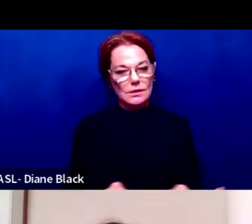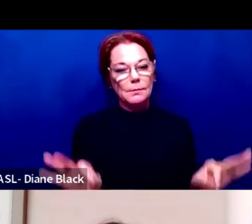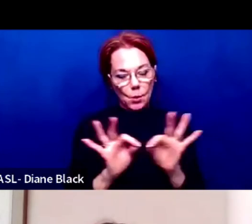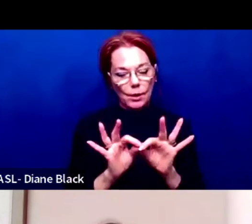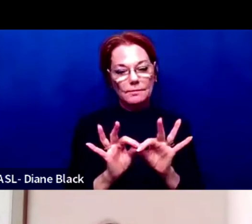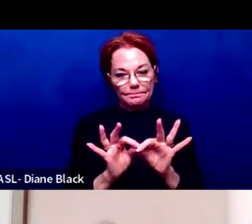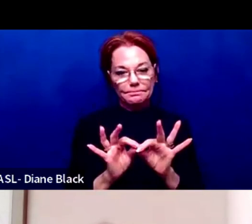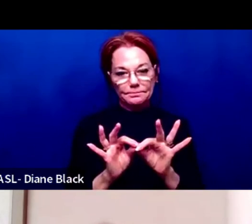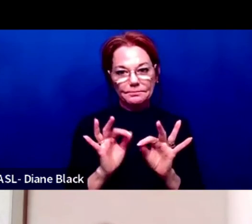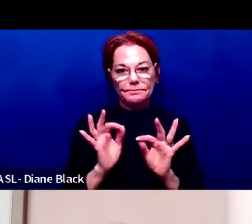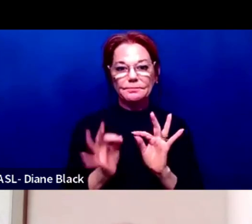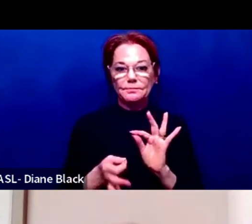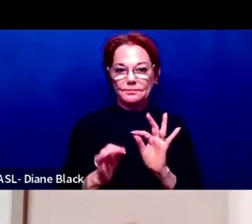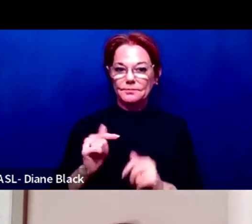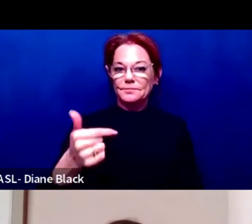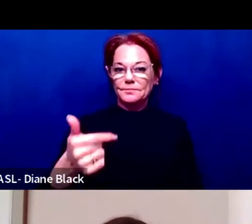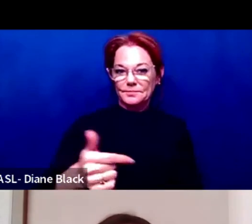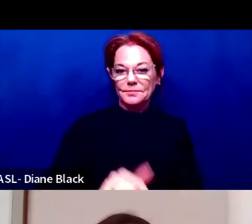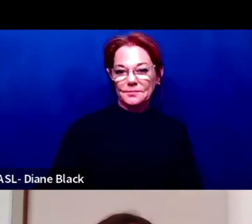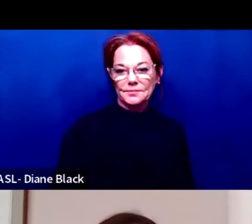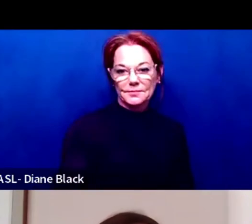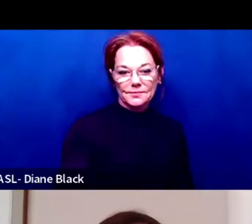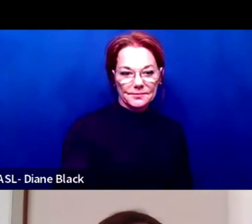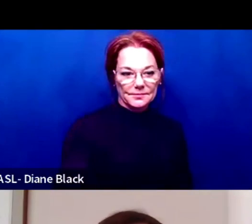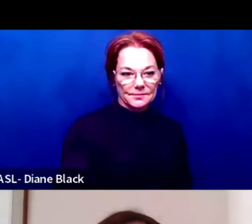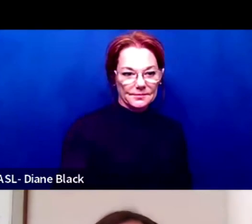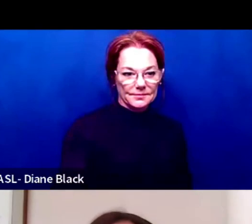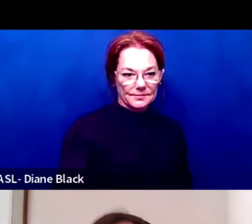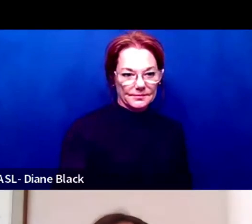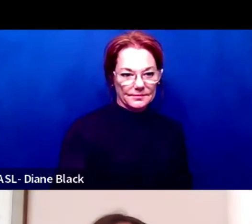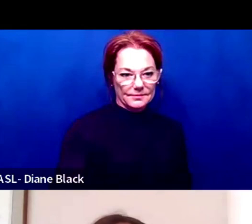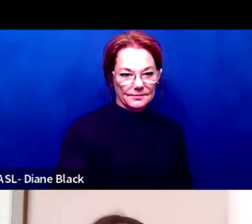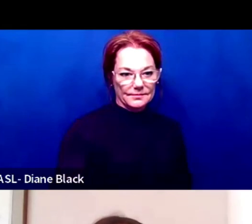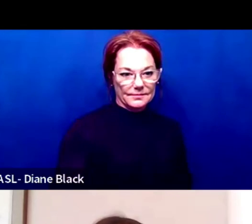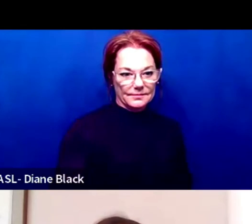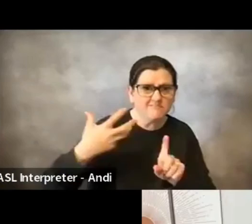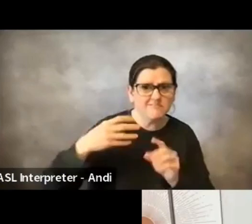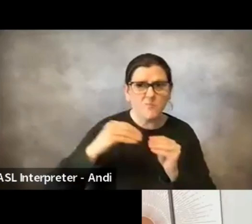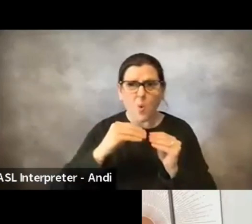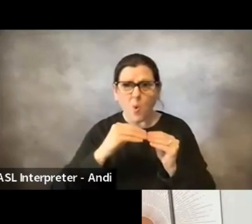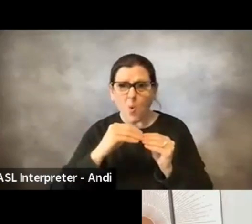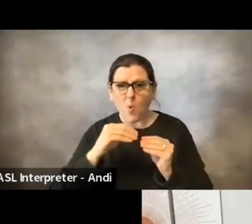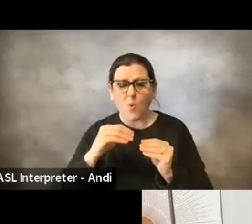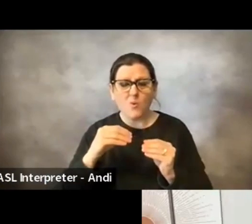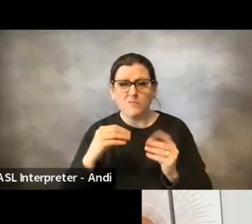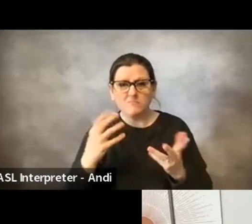I don't know if you want me to go beyond that or not. That was sort of the the process? Rebeccah Wolfkiel: Well, I'll